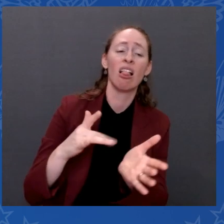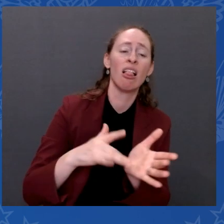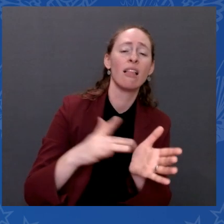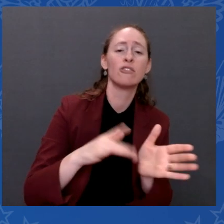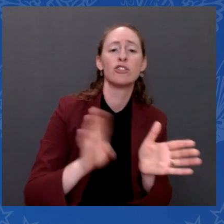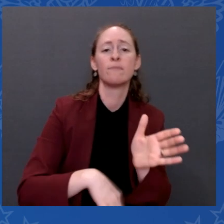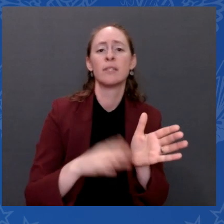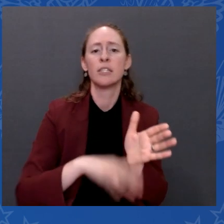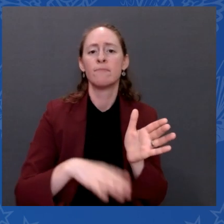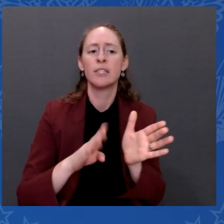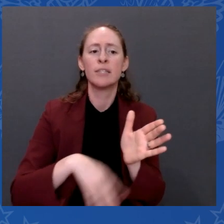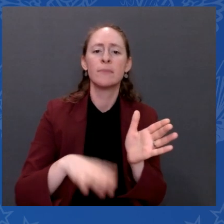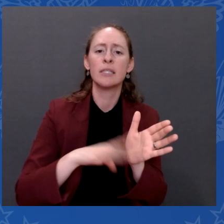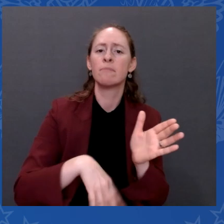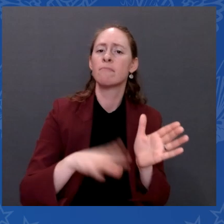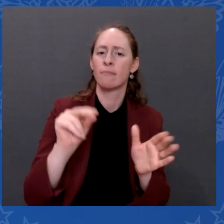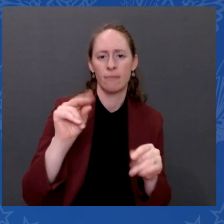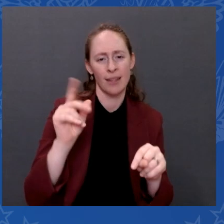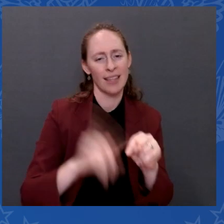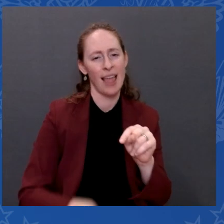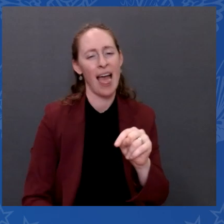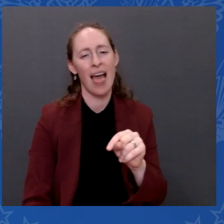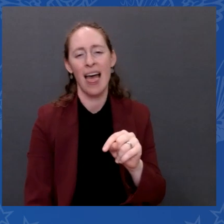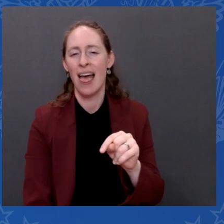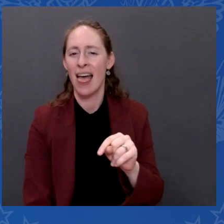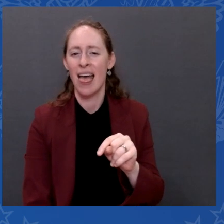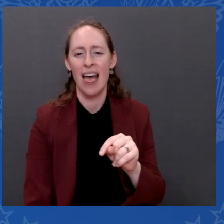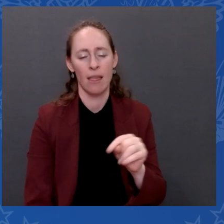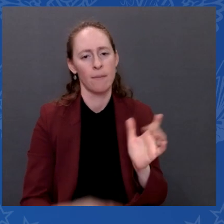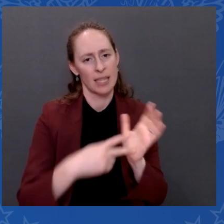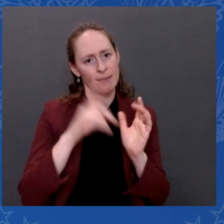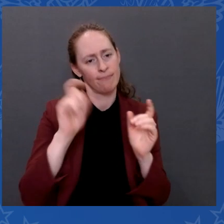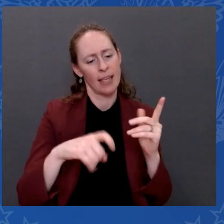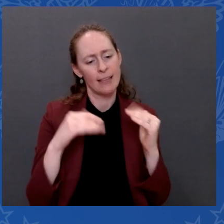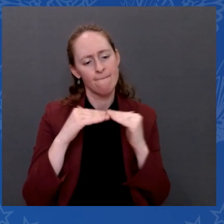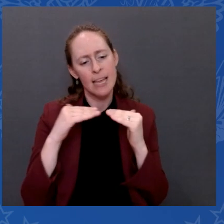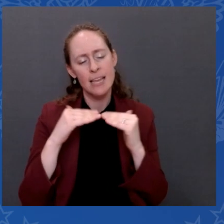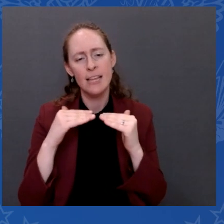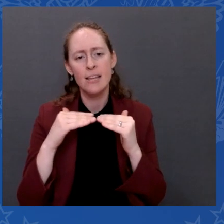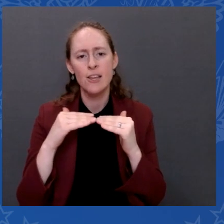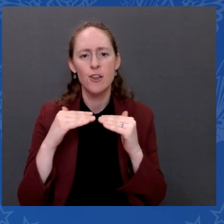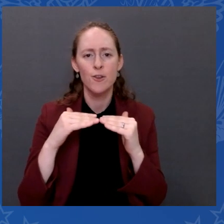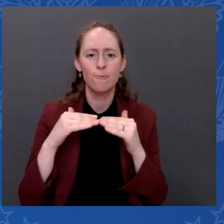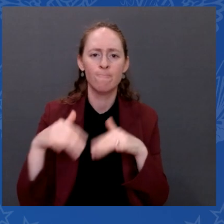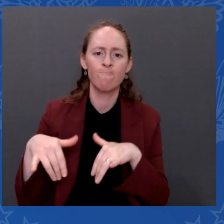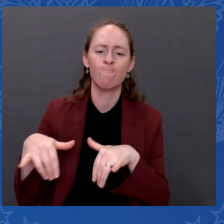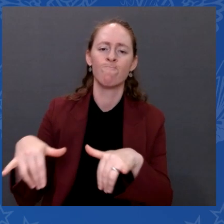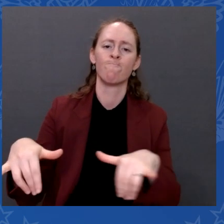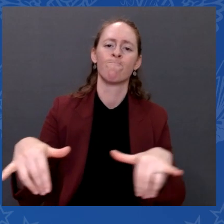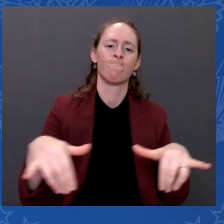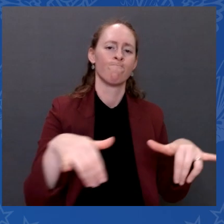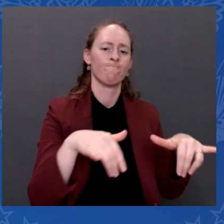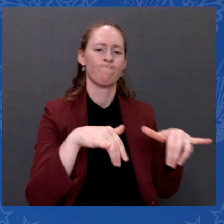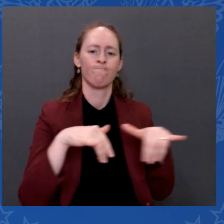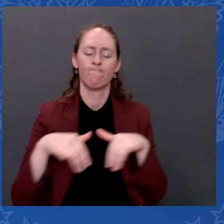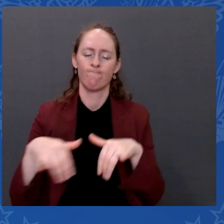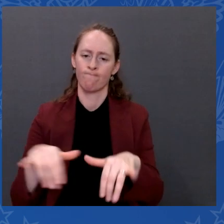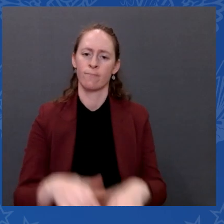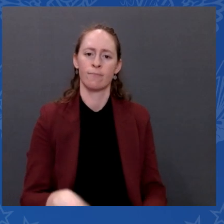and the people working on building the factories that will build these semiconductors. And, you know, Davis-Bacon requirements